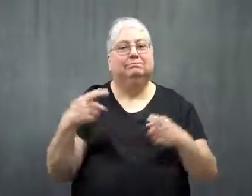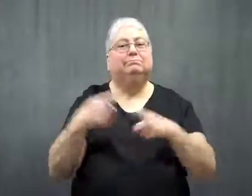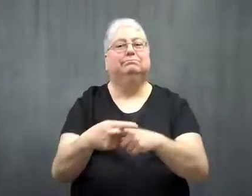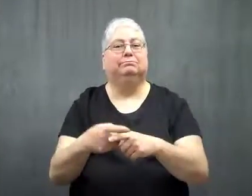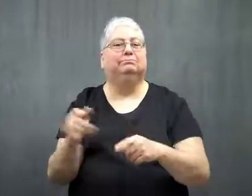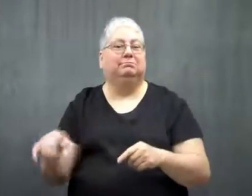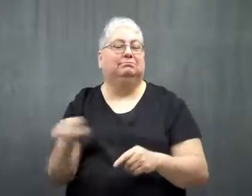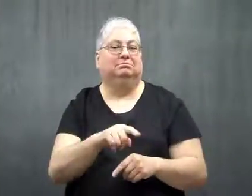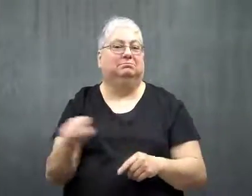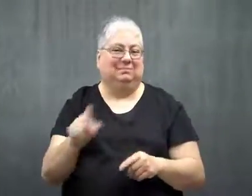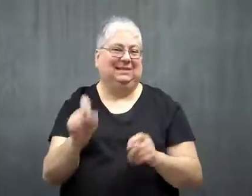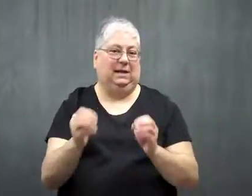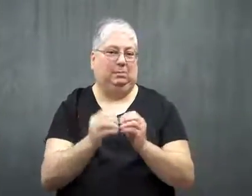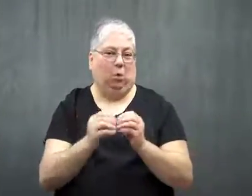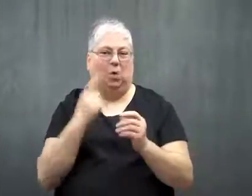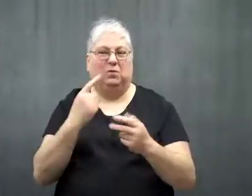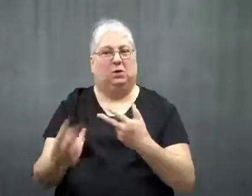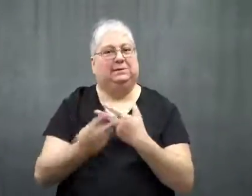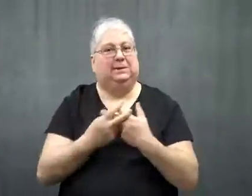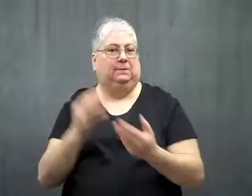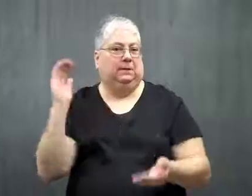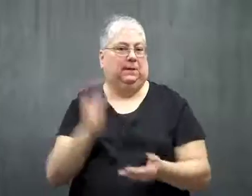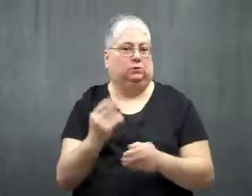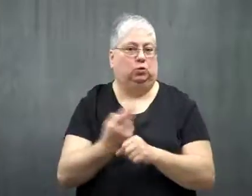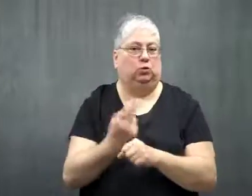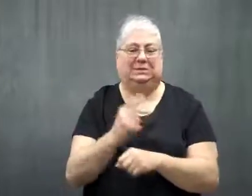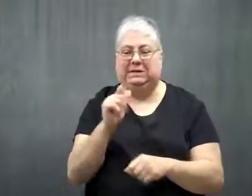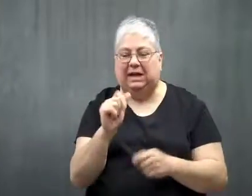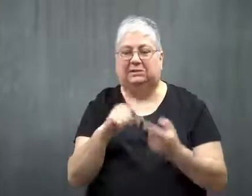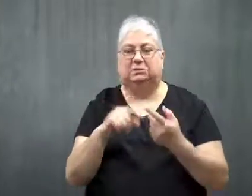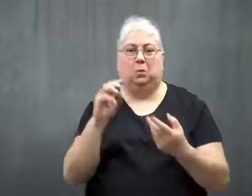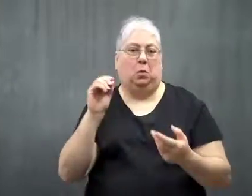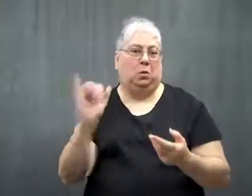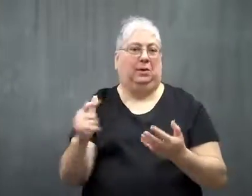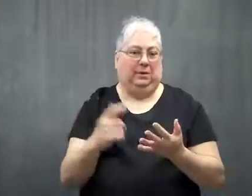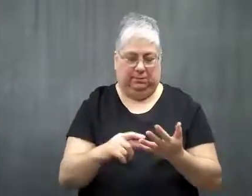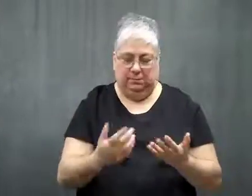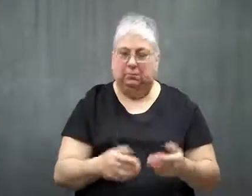More of those are needed to reduce the need for gas and oil.